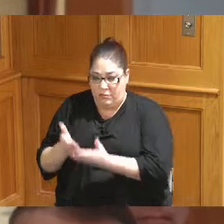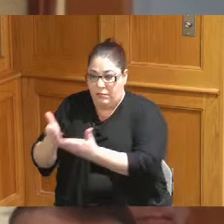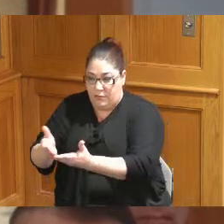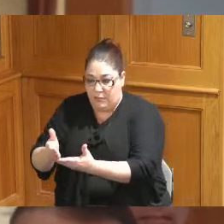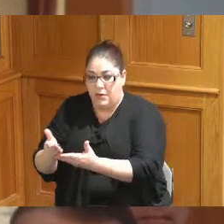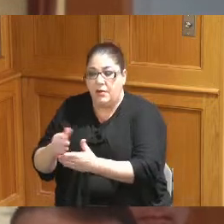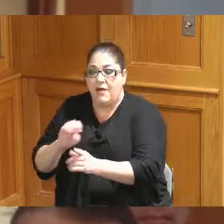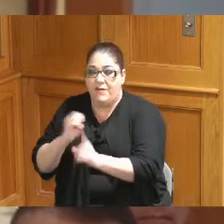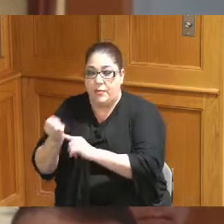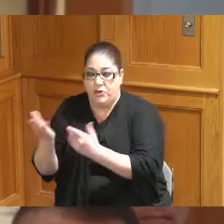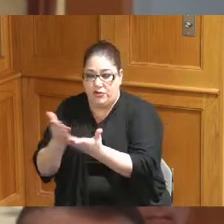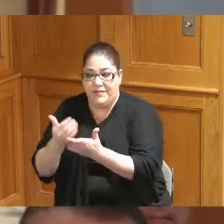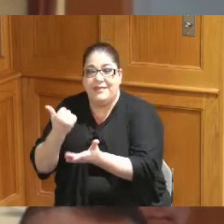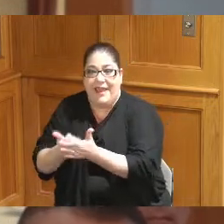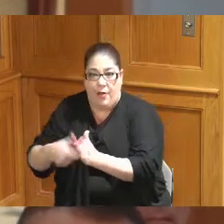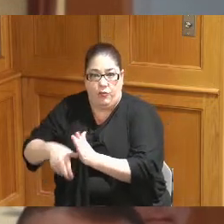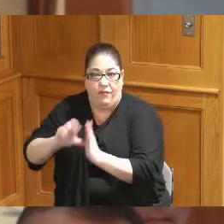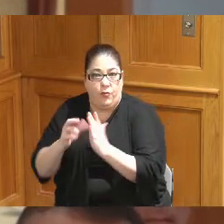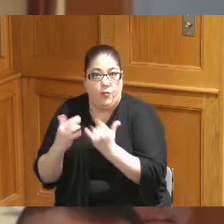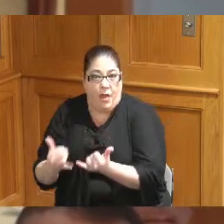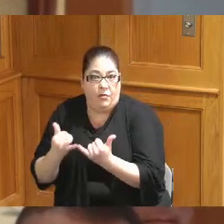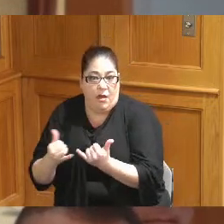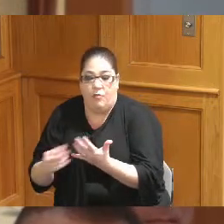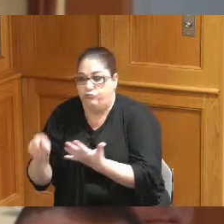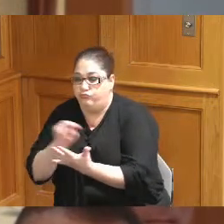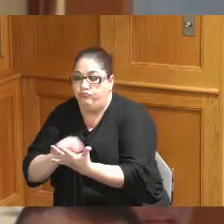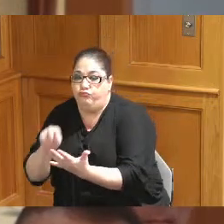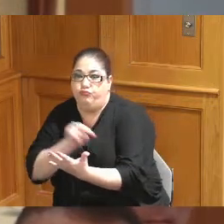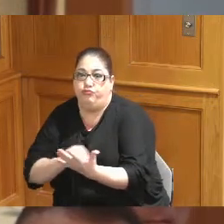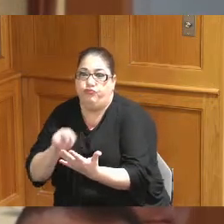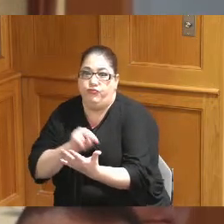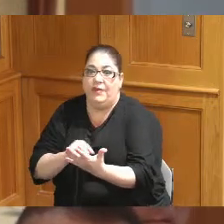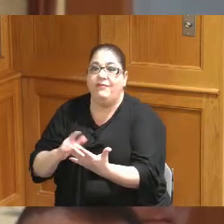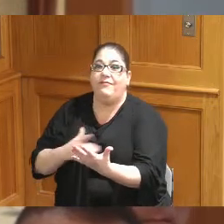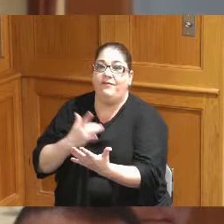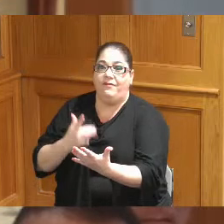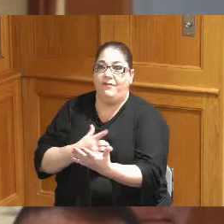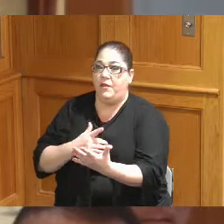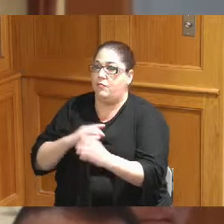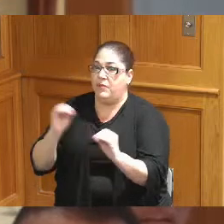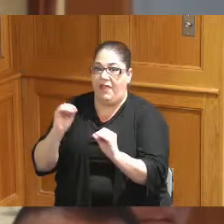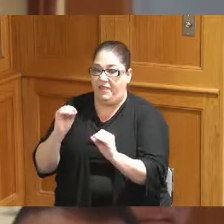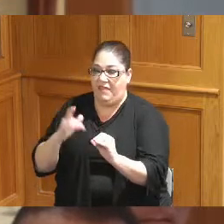currently reviewing it they have reviewed it to an extent so far and nothing gives them pause to date